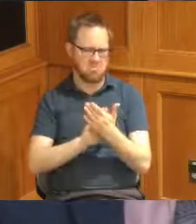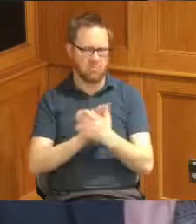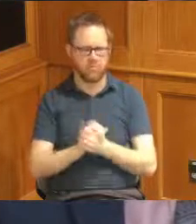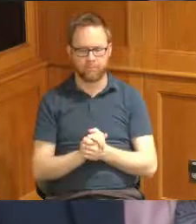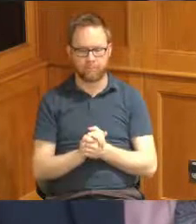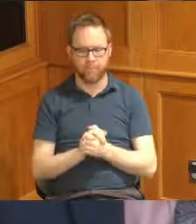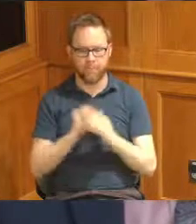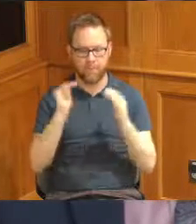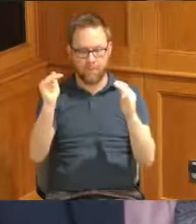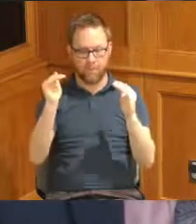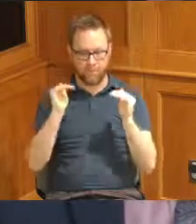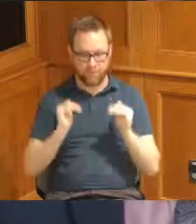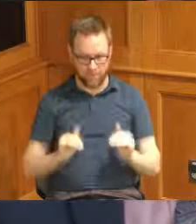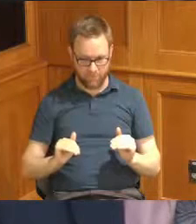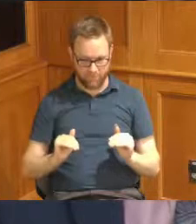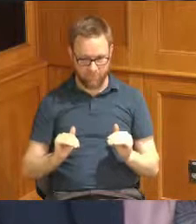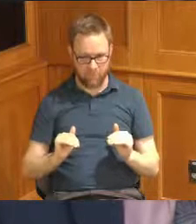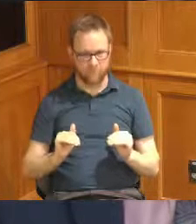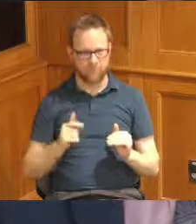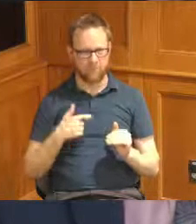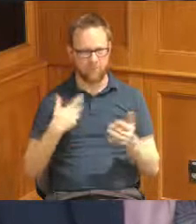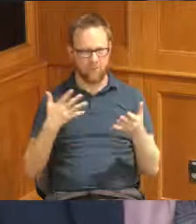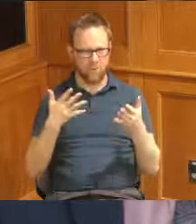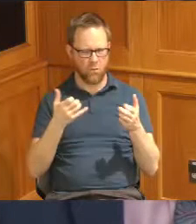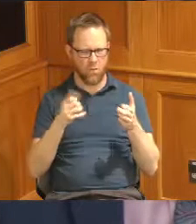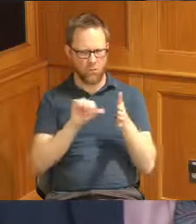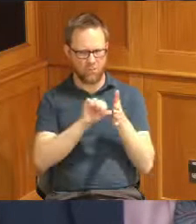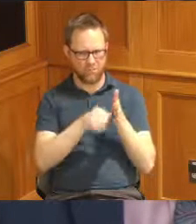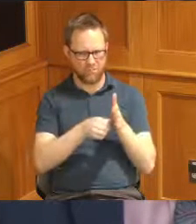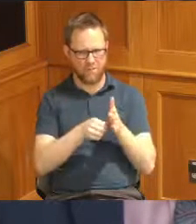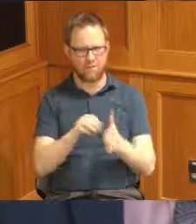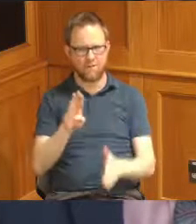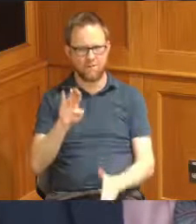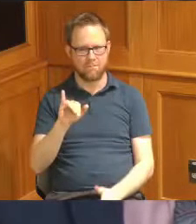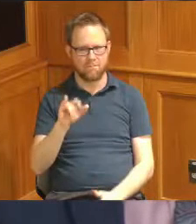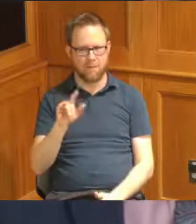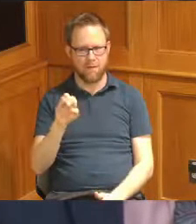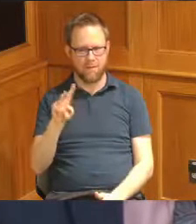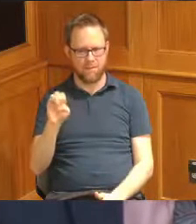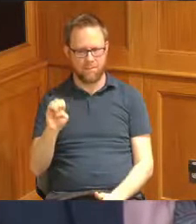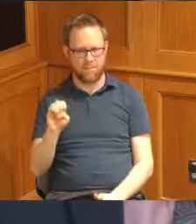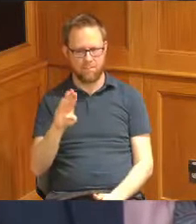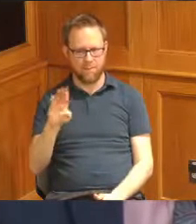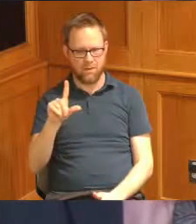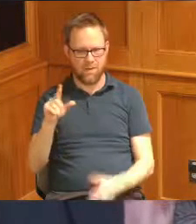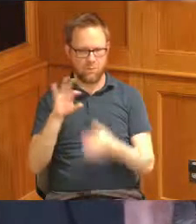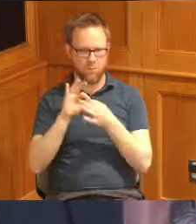the other thing I think that I just wanted to note was the by leave item related to BASF and